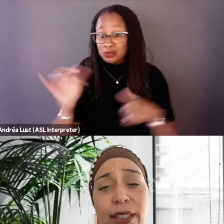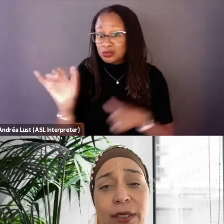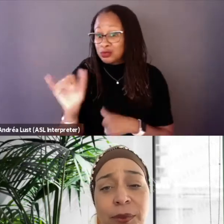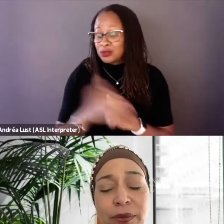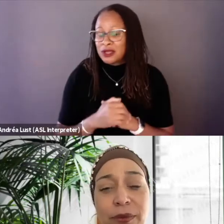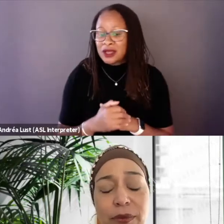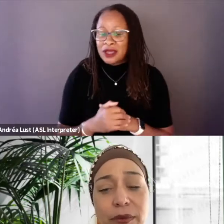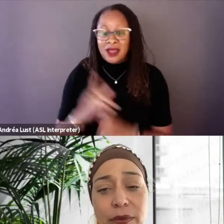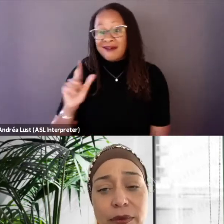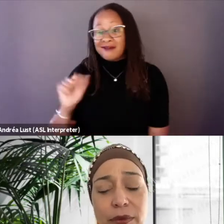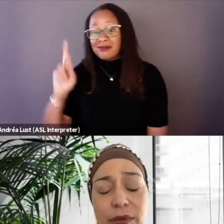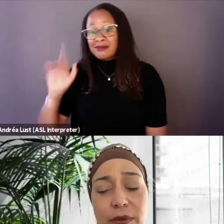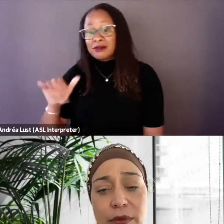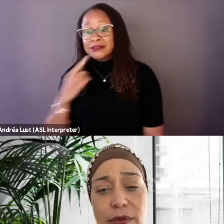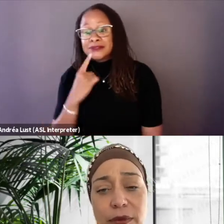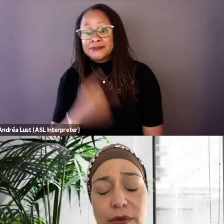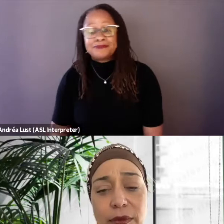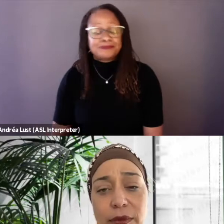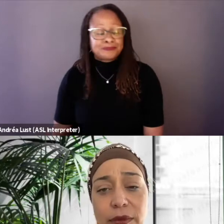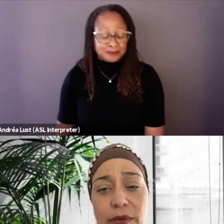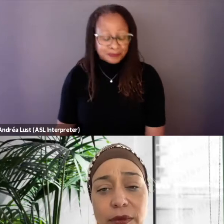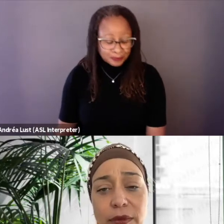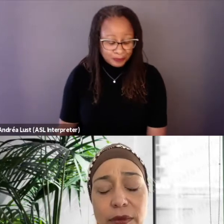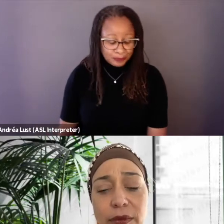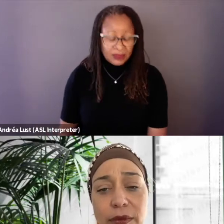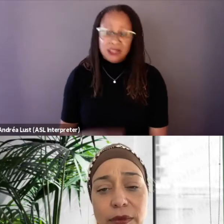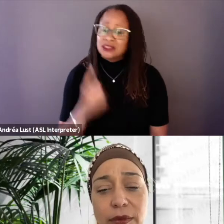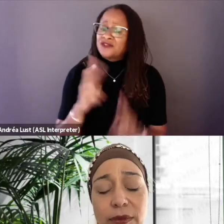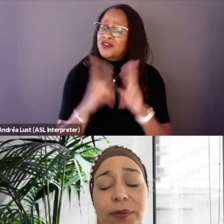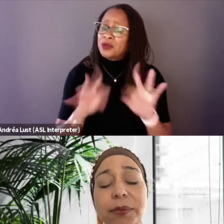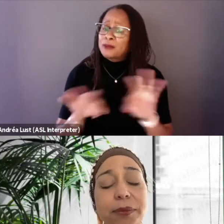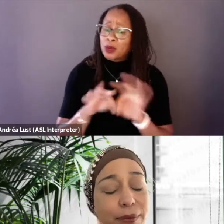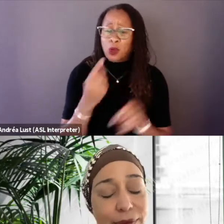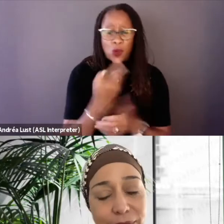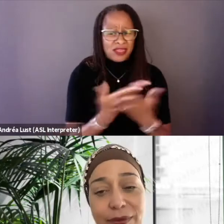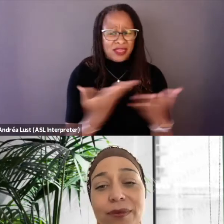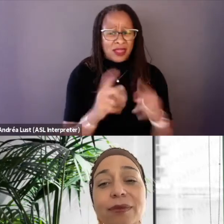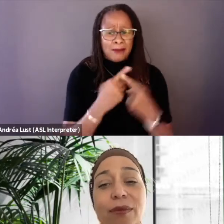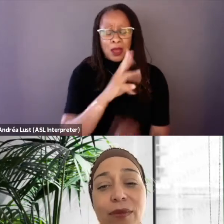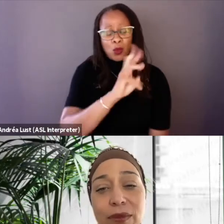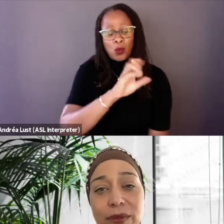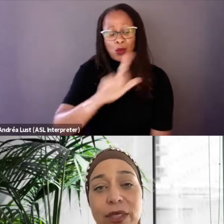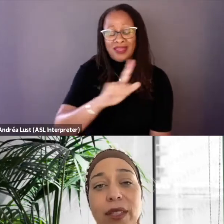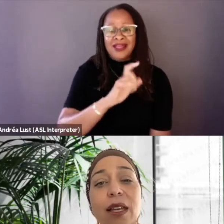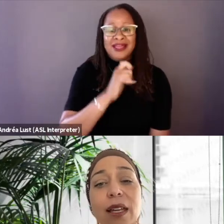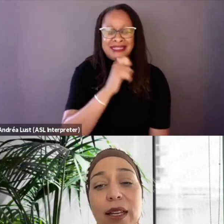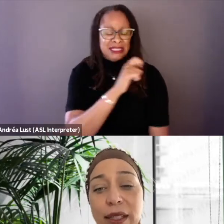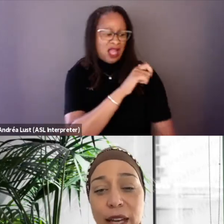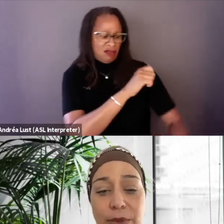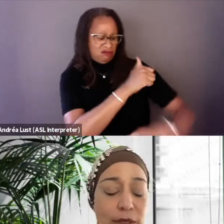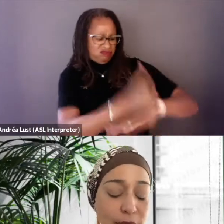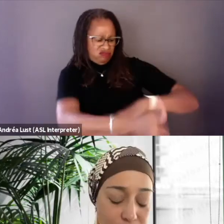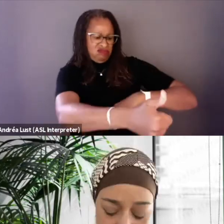And this is one of the things about Will Smith too, like Will is not indicting America in this. Absolutely.